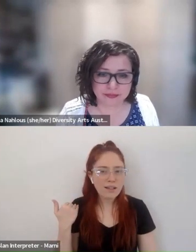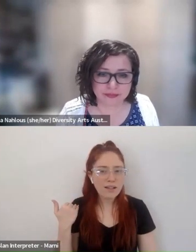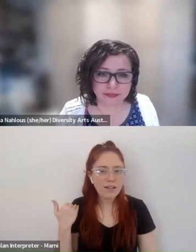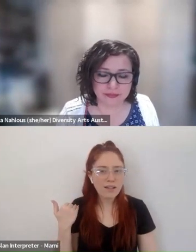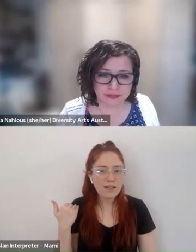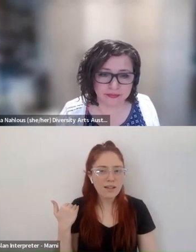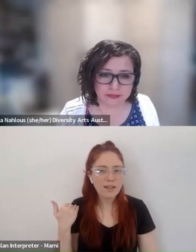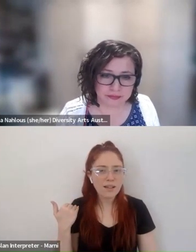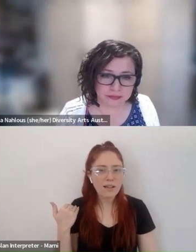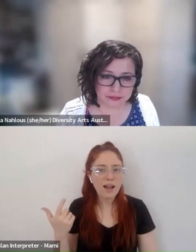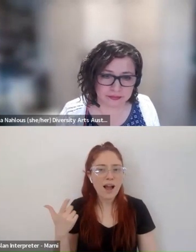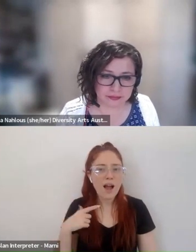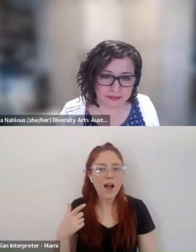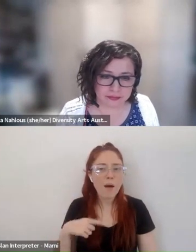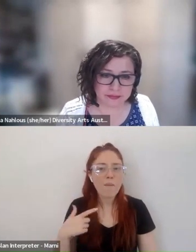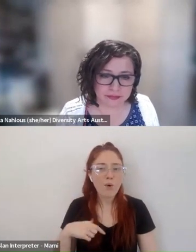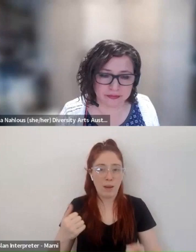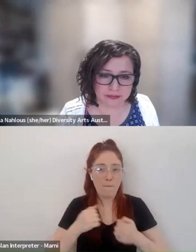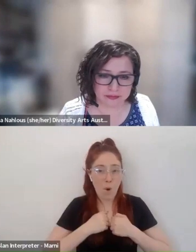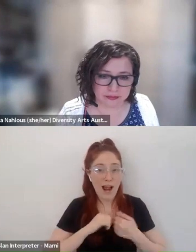new our community, the community I'm from, there's a lot of us